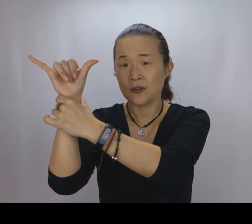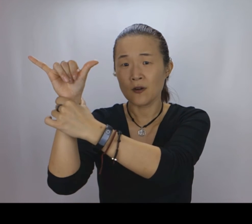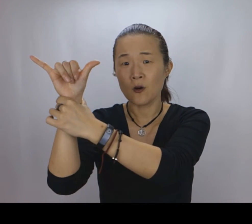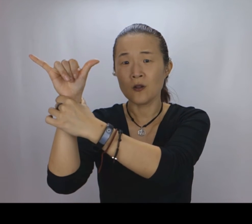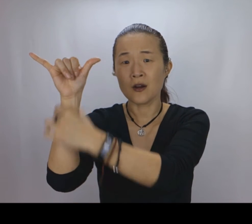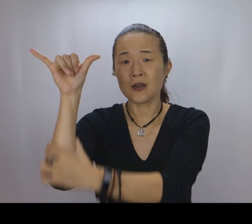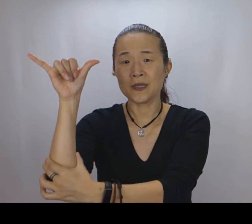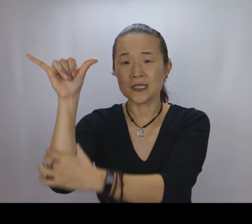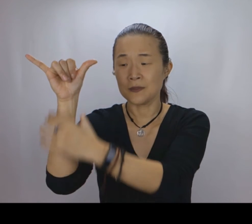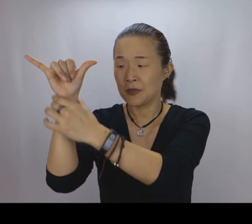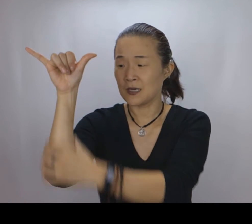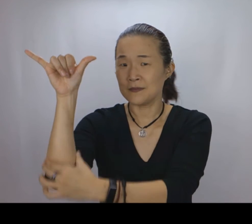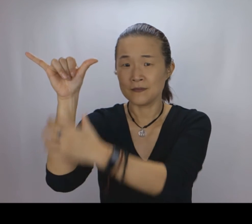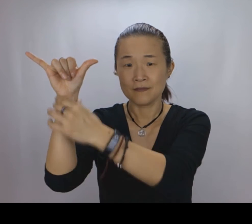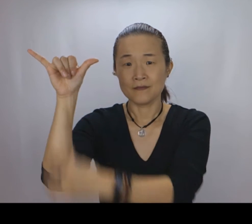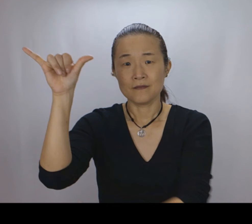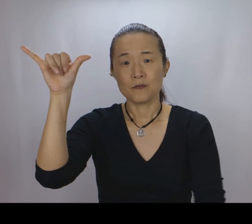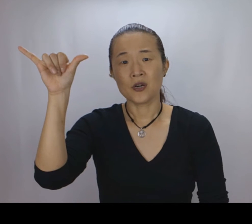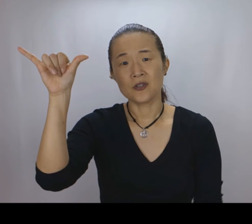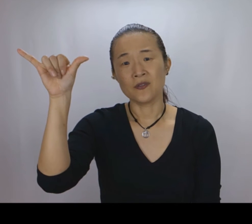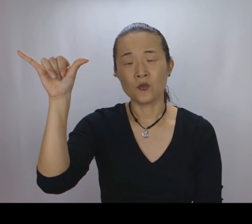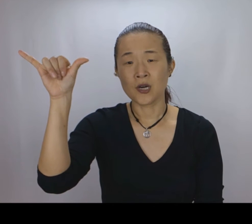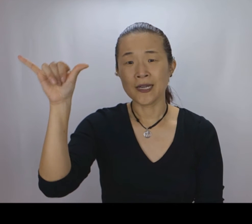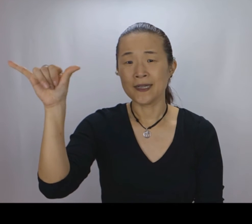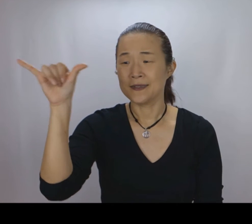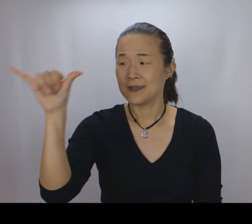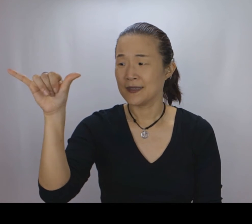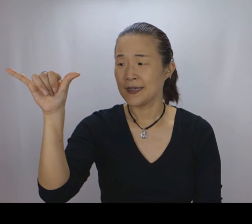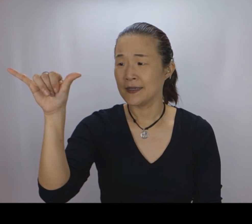and then your whole arm is the bottom part of the "Y." Okay.